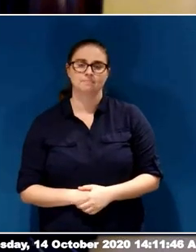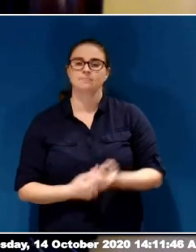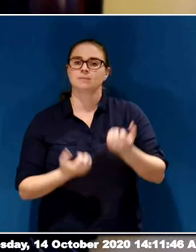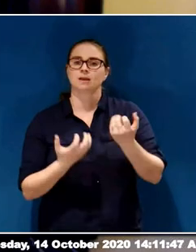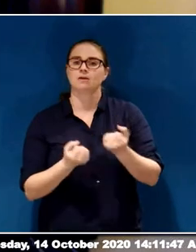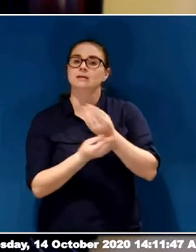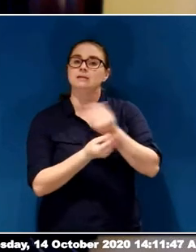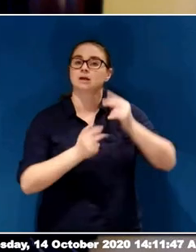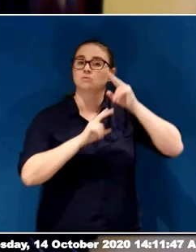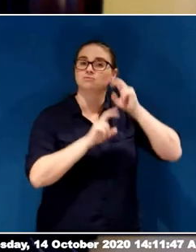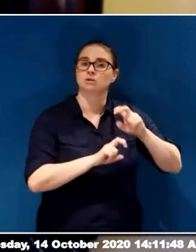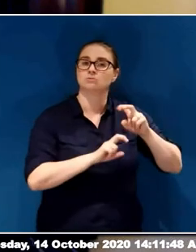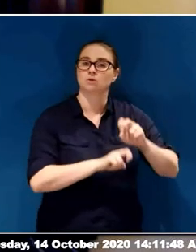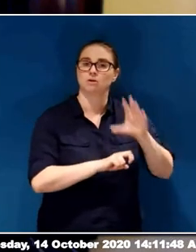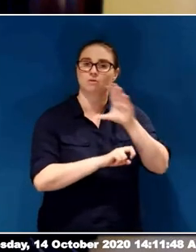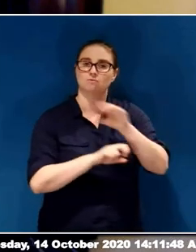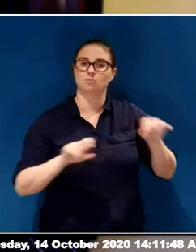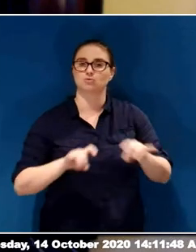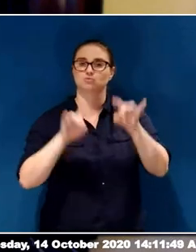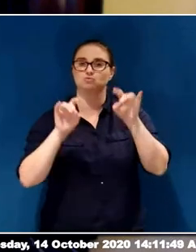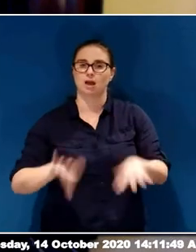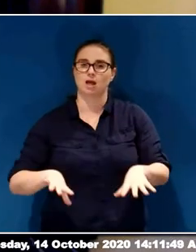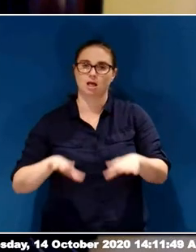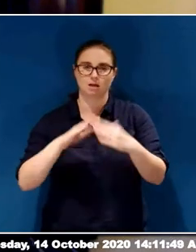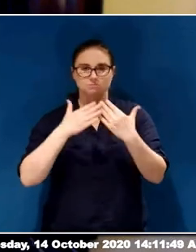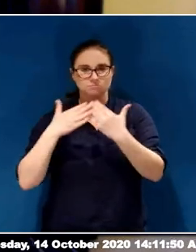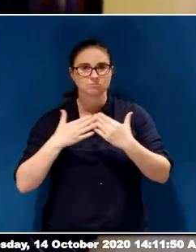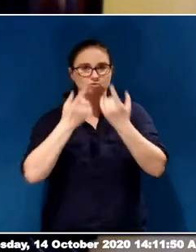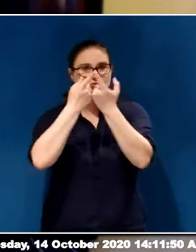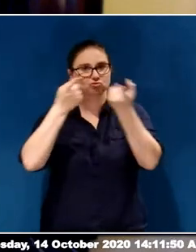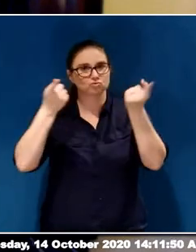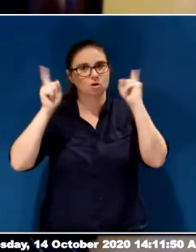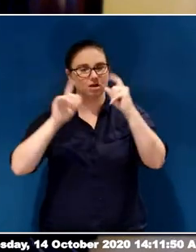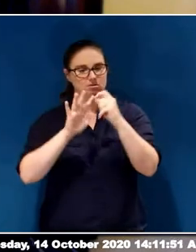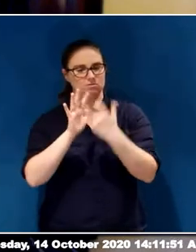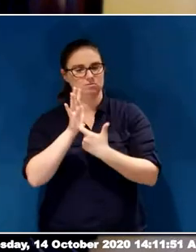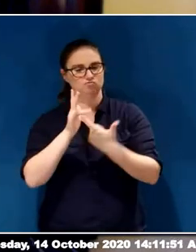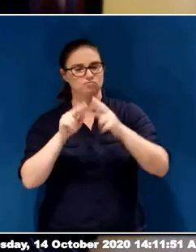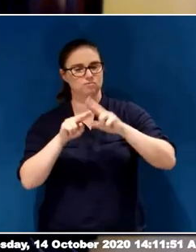Linda Graham are two who have worked in this area, have indicated that these ---